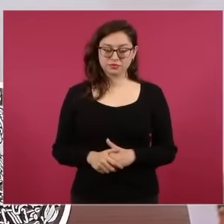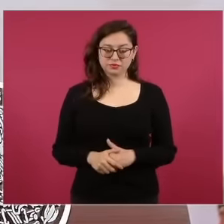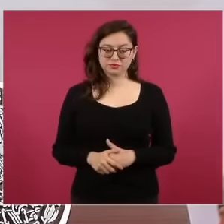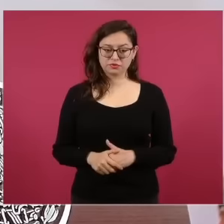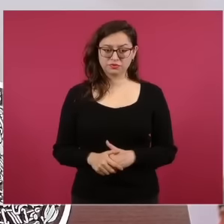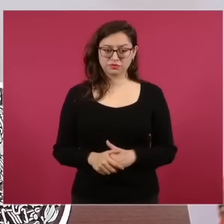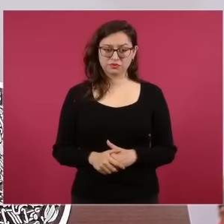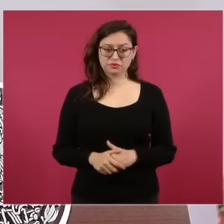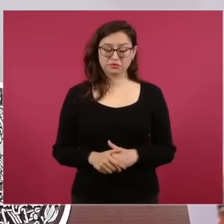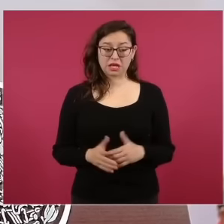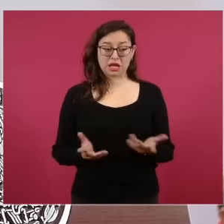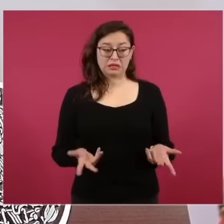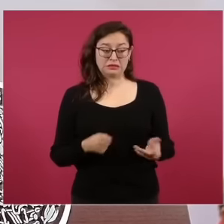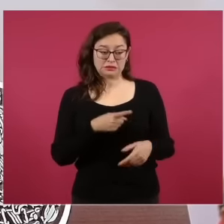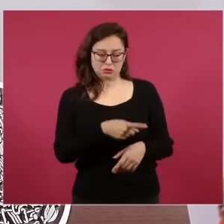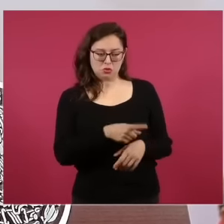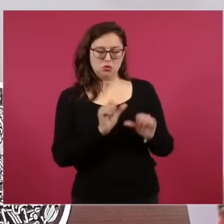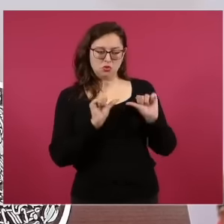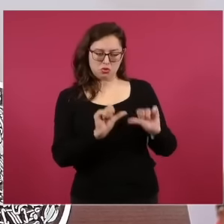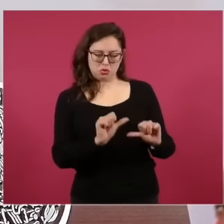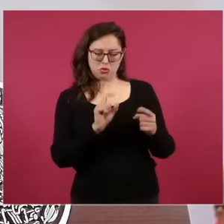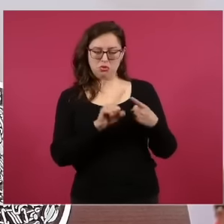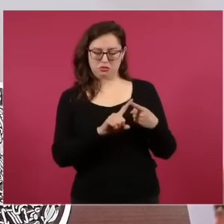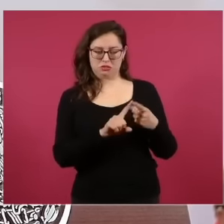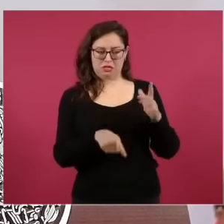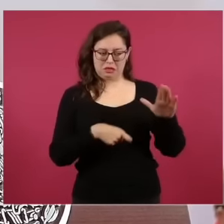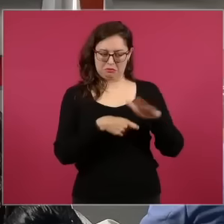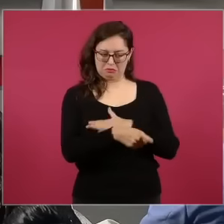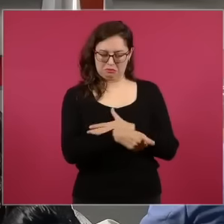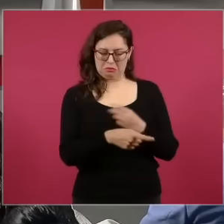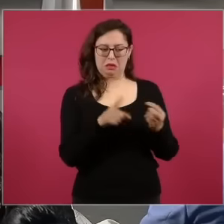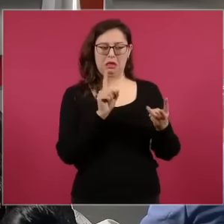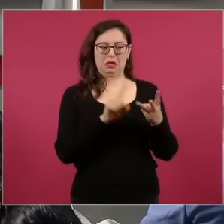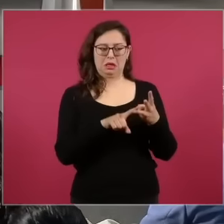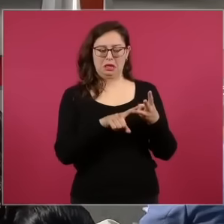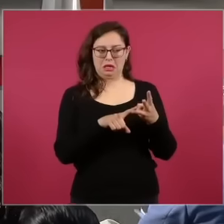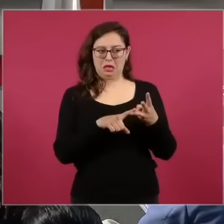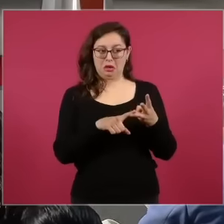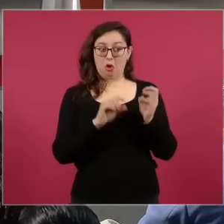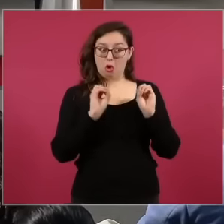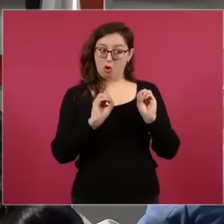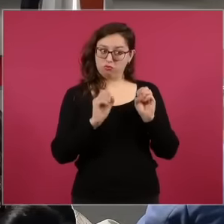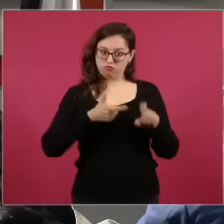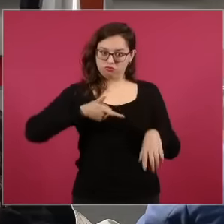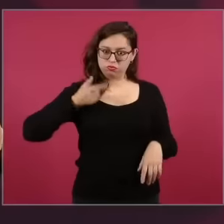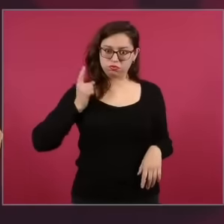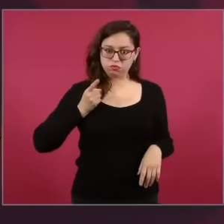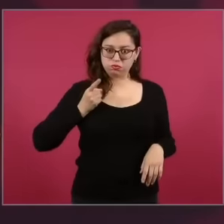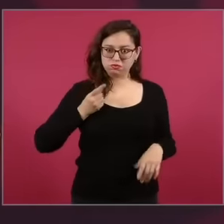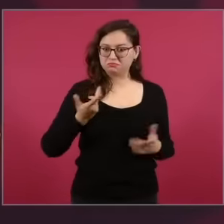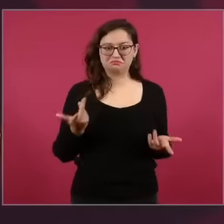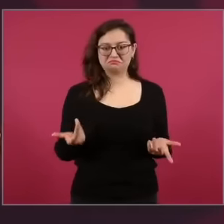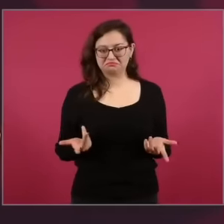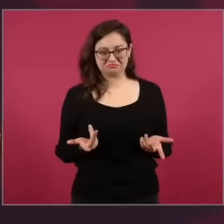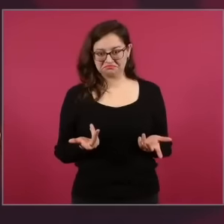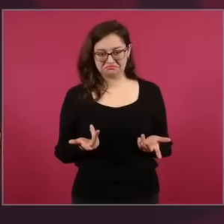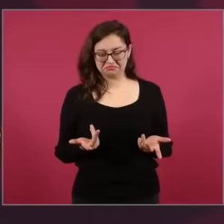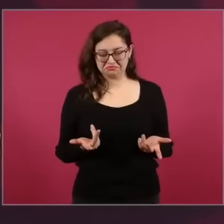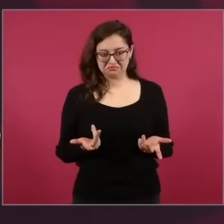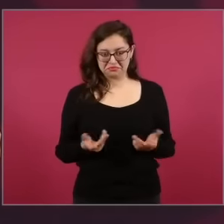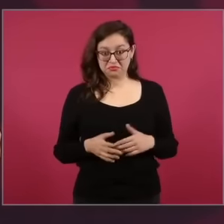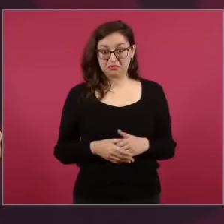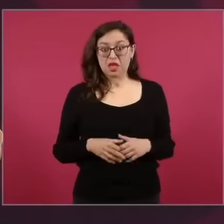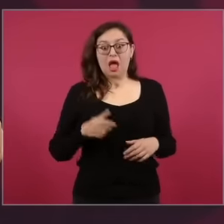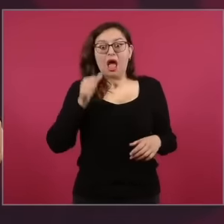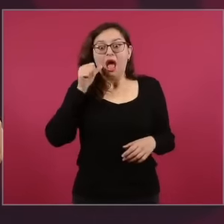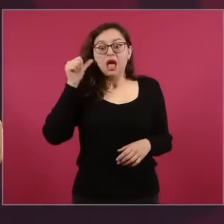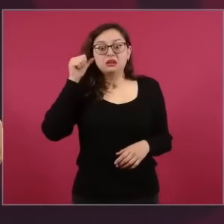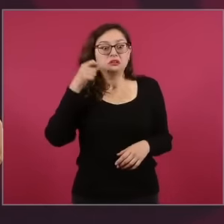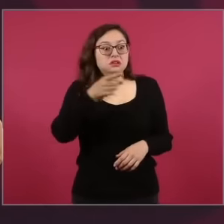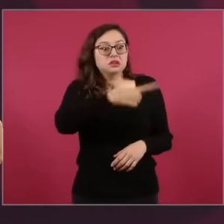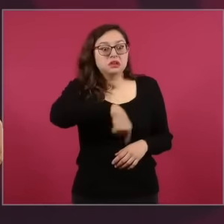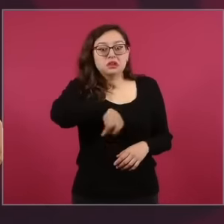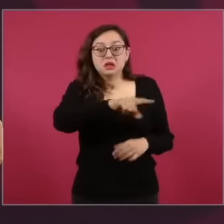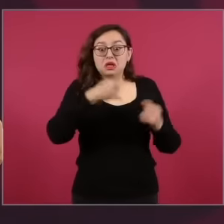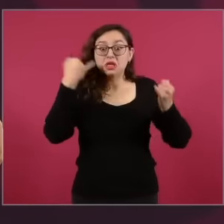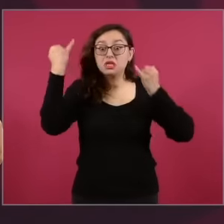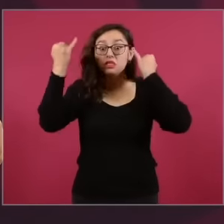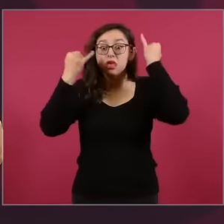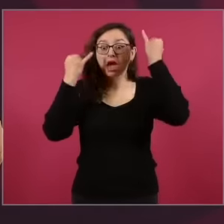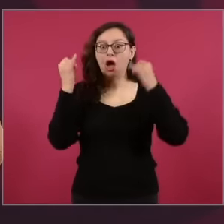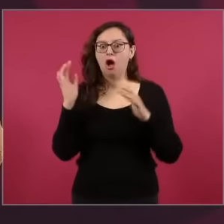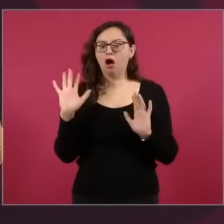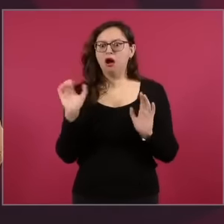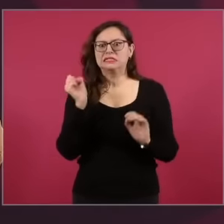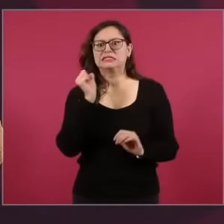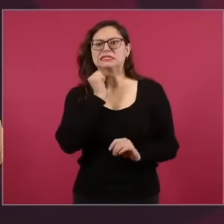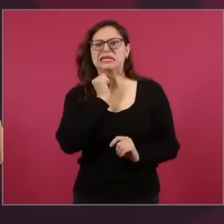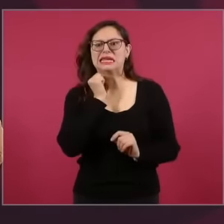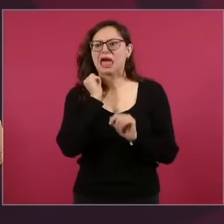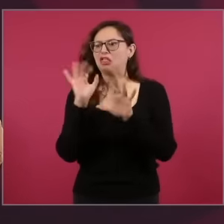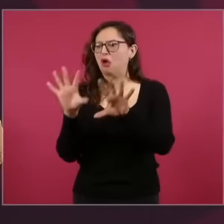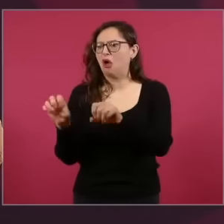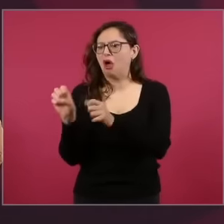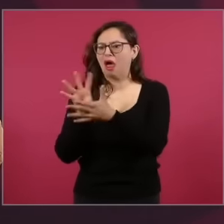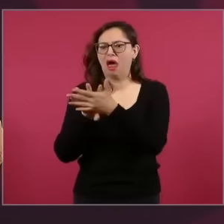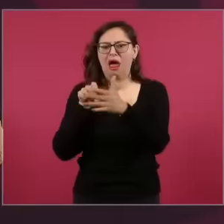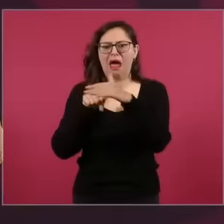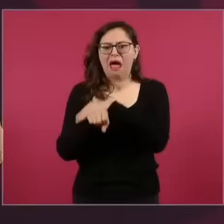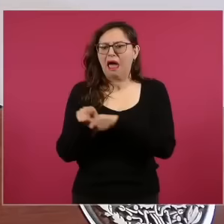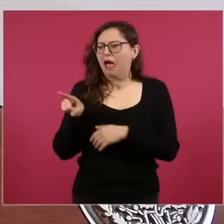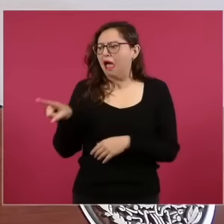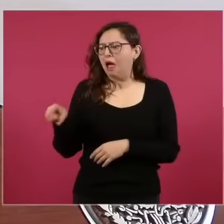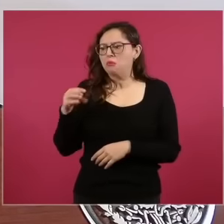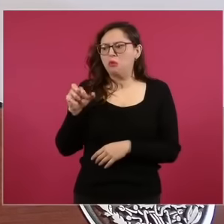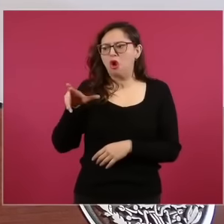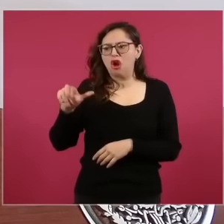eh threats what happened yesterday let's see they have a senator in jail eh his father